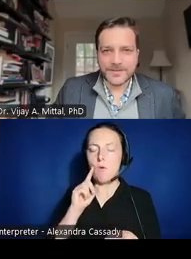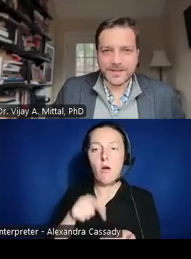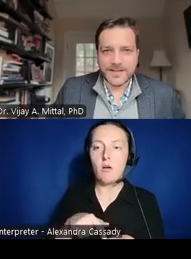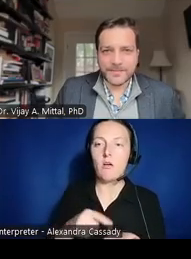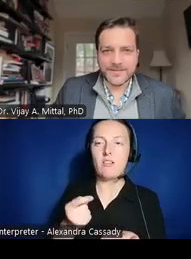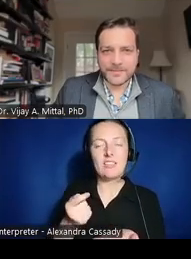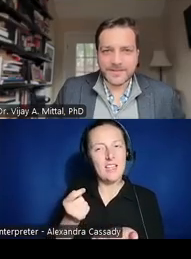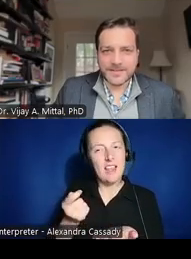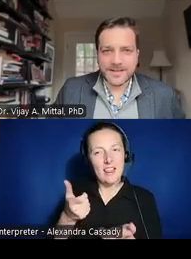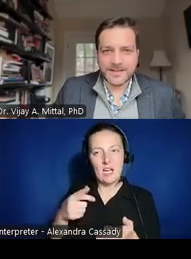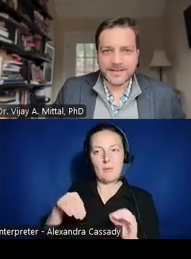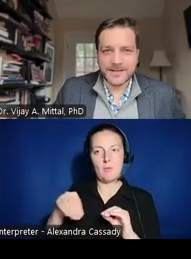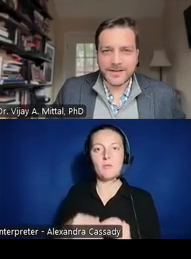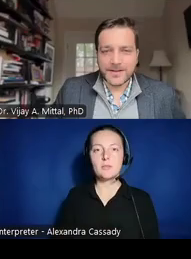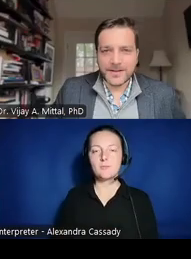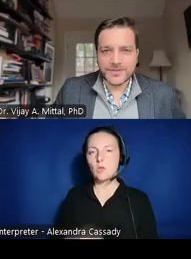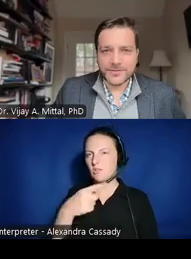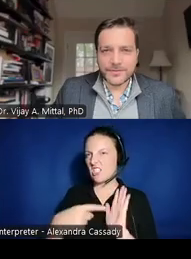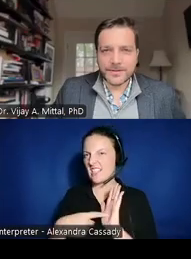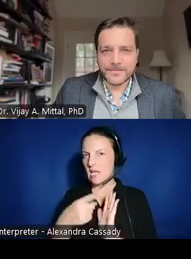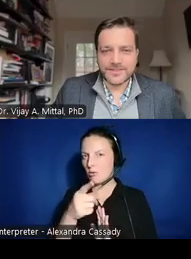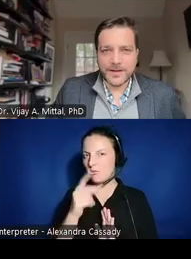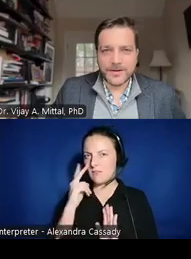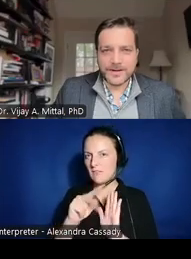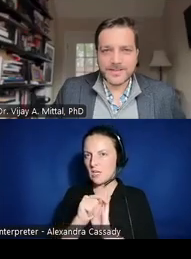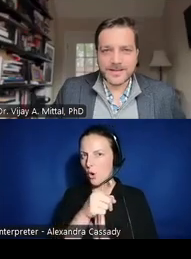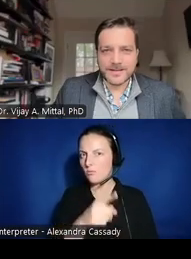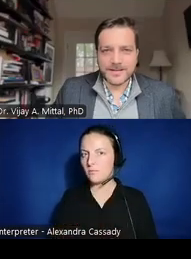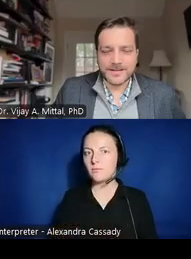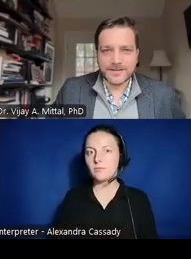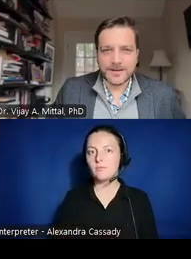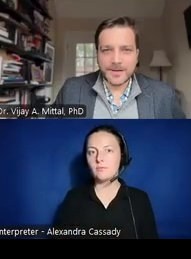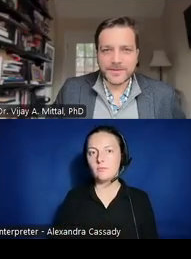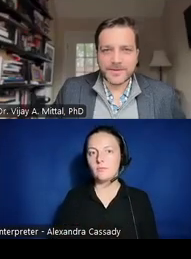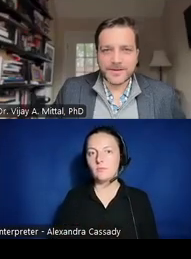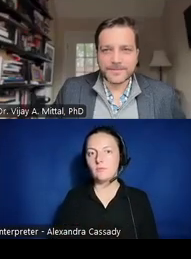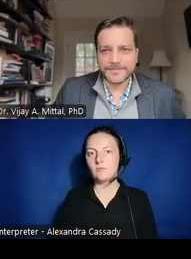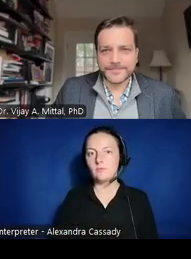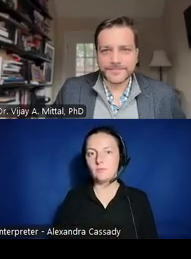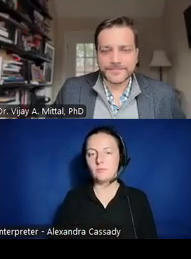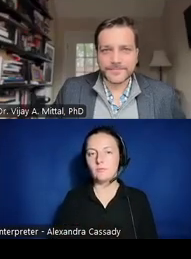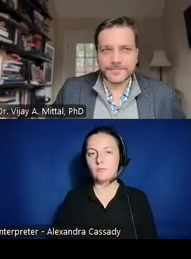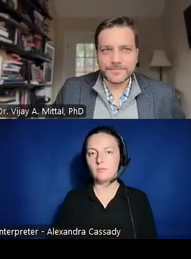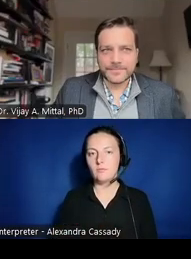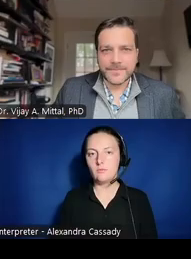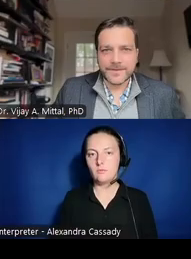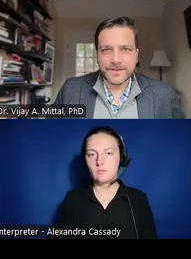an example of someone standing. And I'll show you the sway area data. It'll come up in the video.